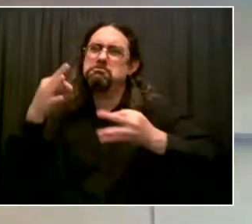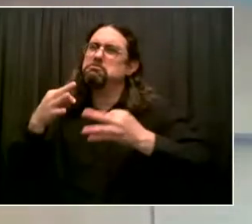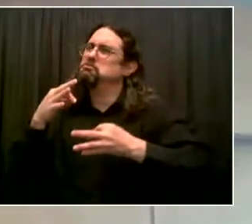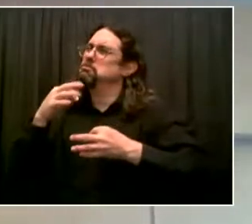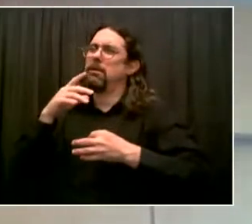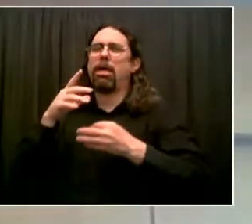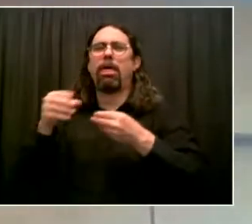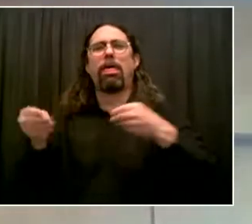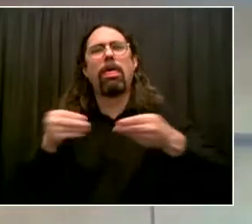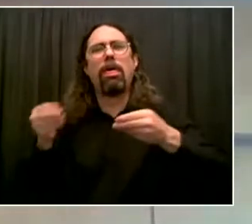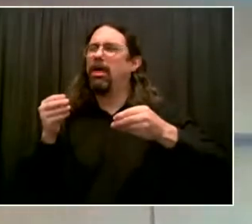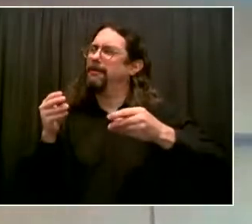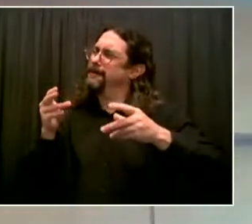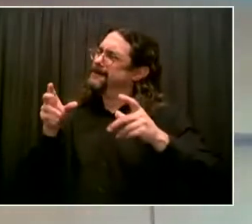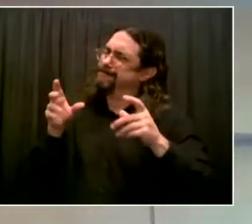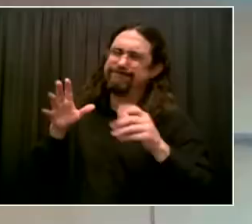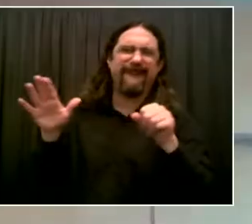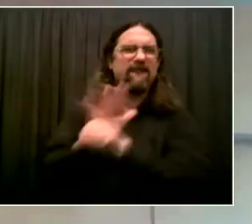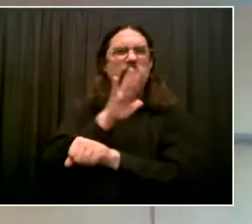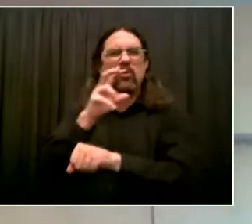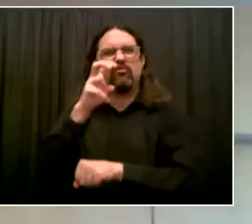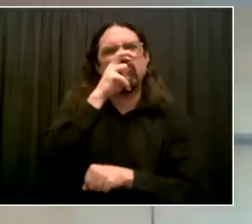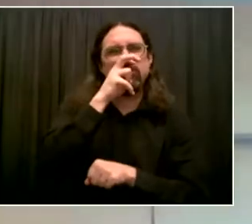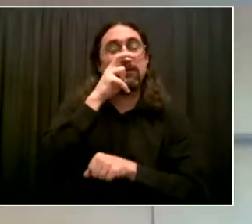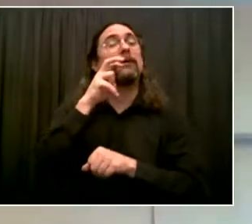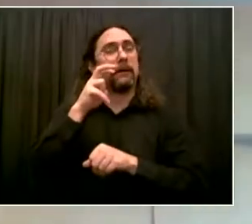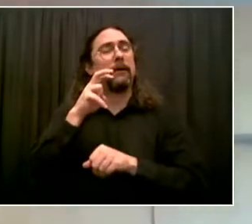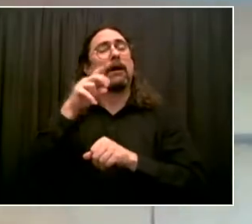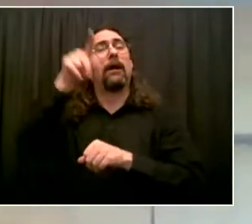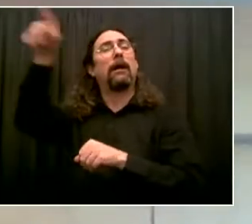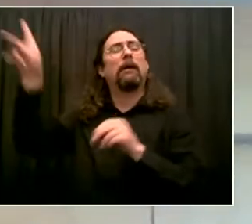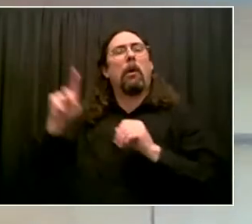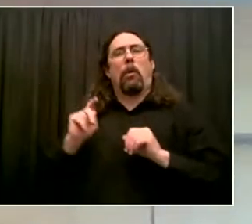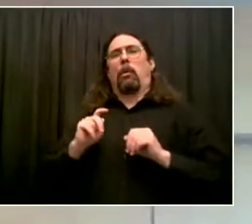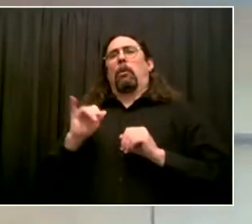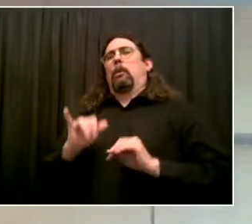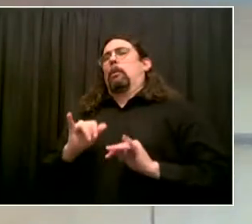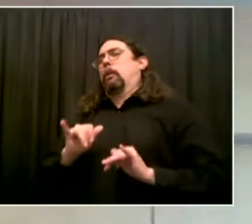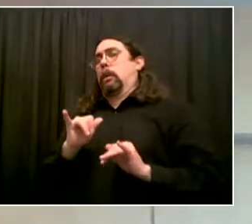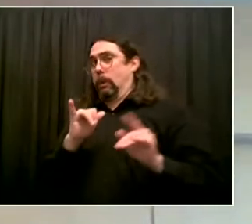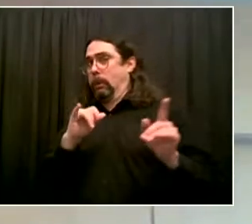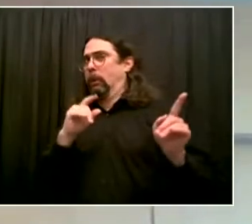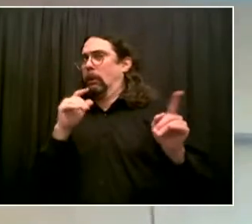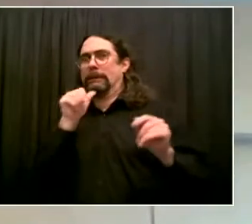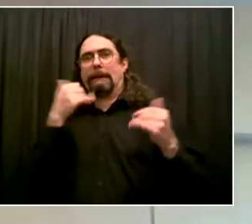FOR ORGANIZING THE TASK FORCE AND WORKING WITH VARIOUS PARTNERS.